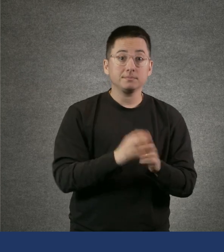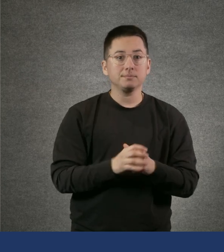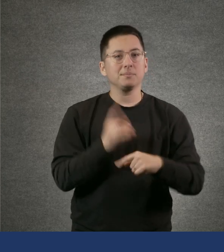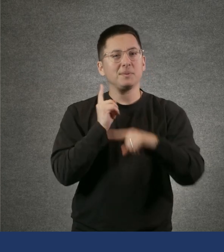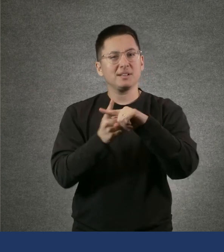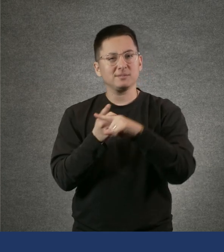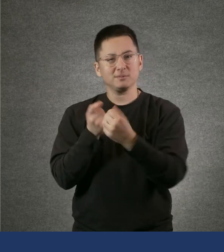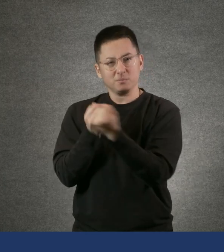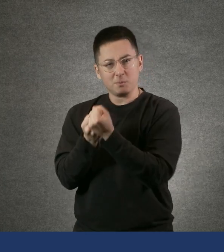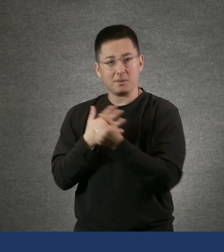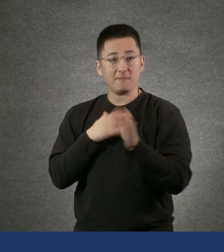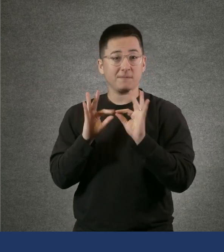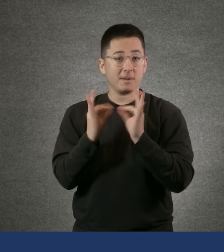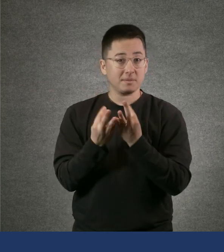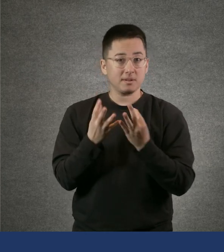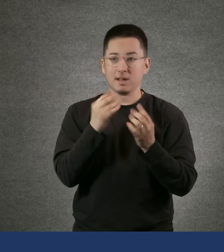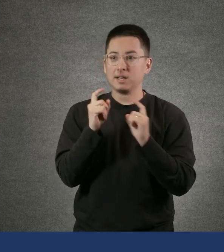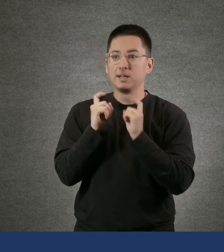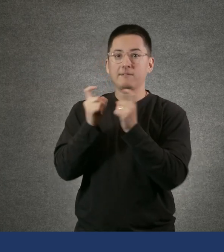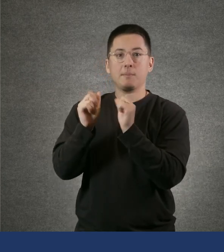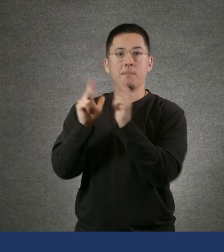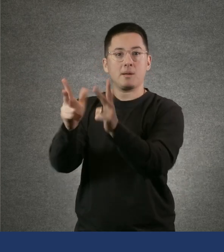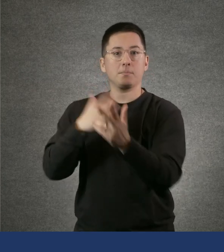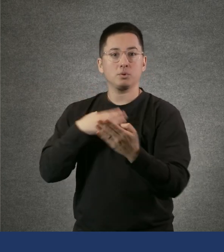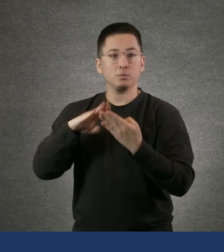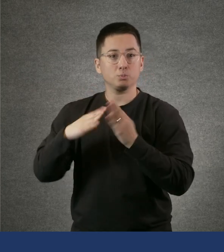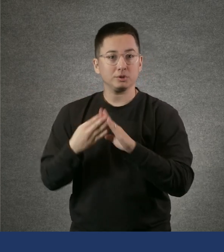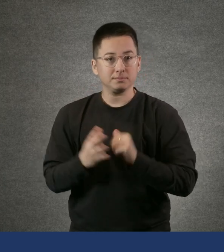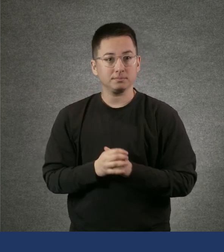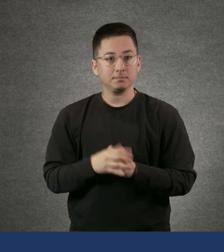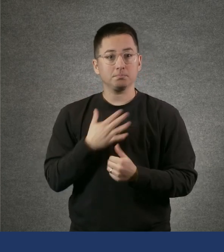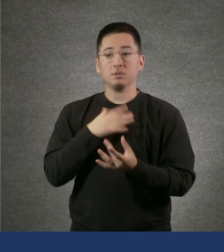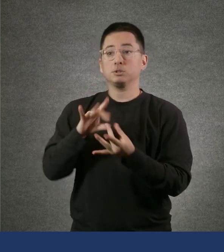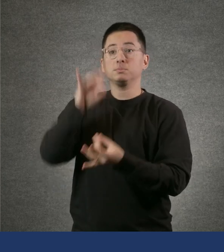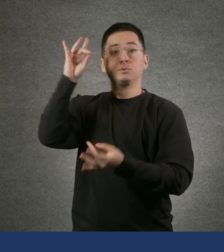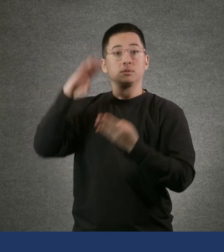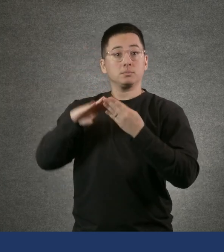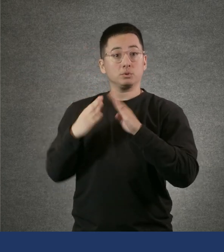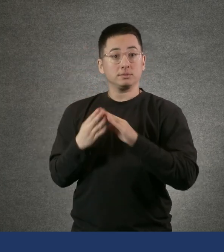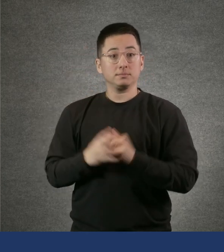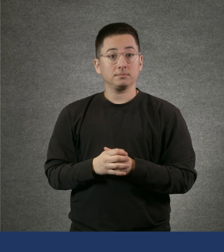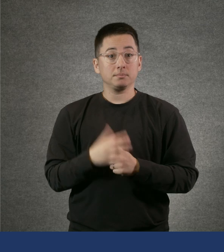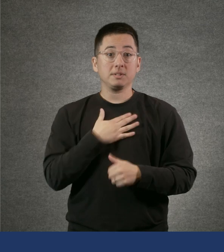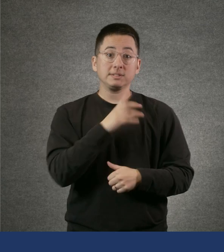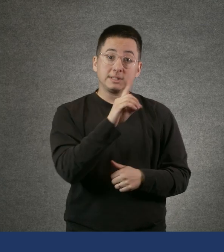the opportunity to work, save money and support my family,